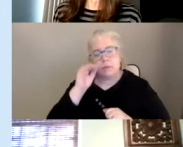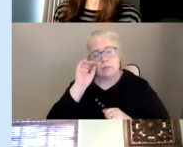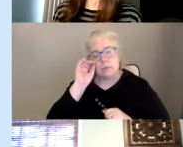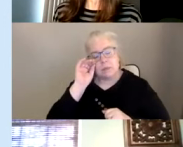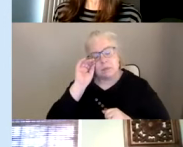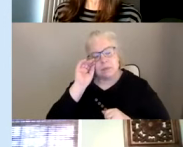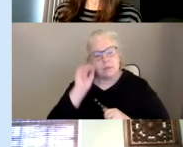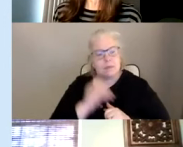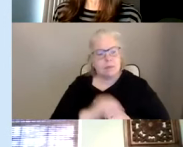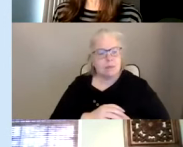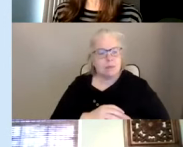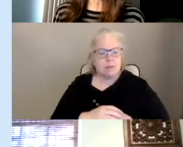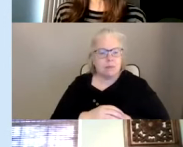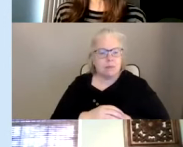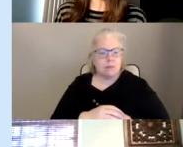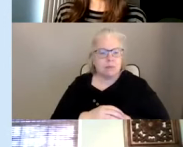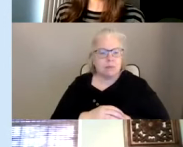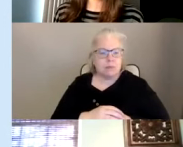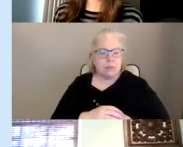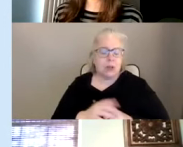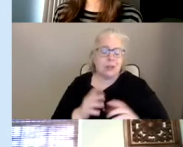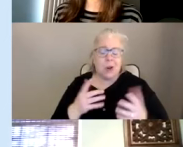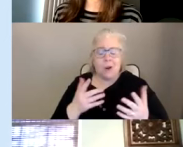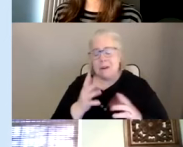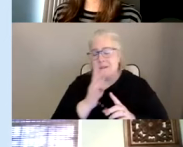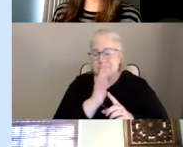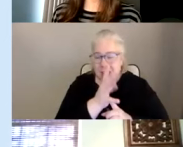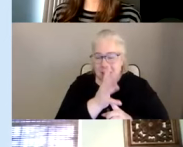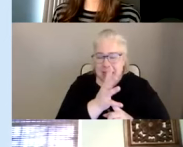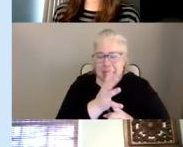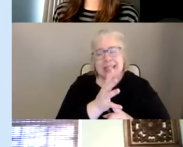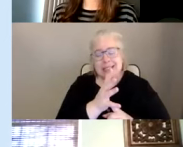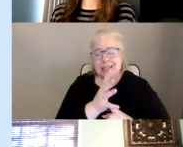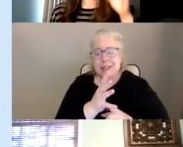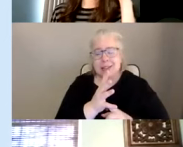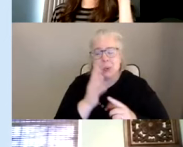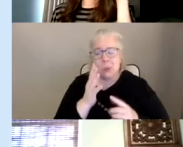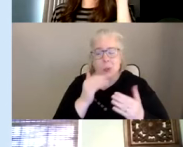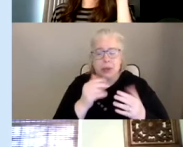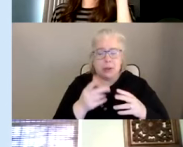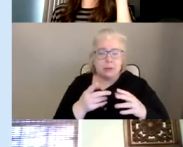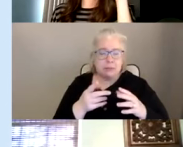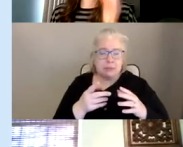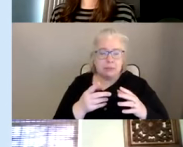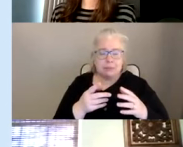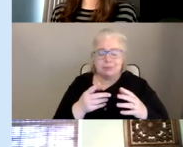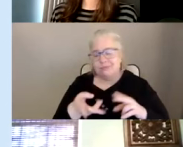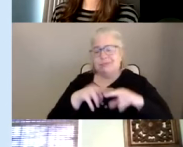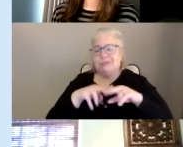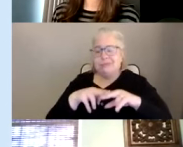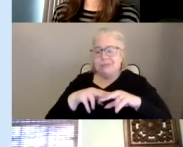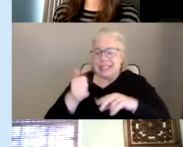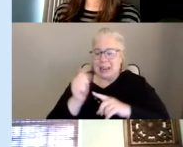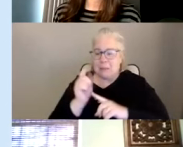is so instead of the average call time of five minutes we're going to budget for those specific calls to be 10 minutes.